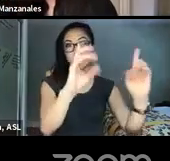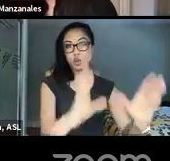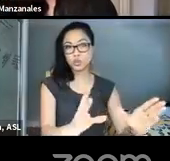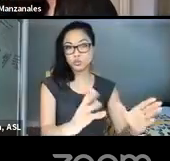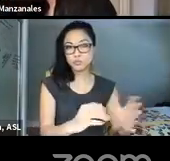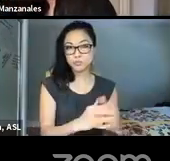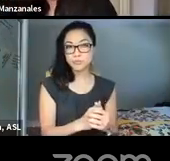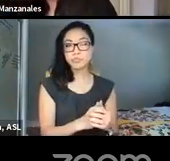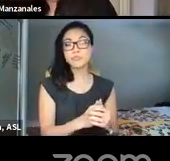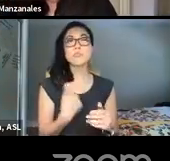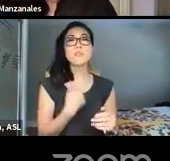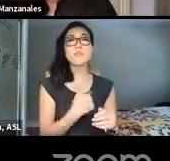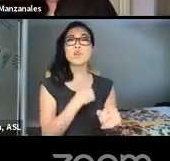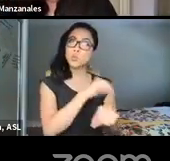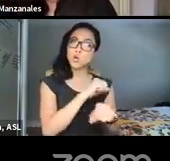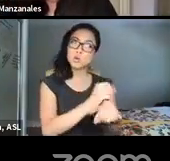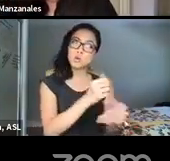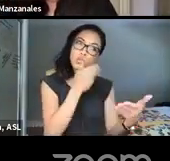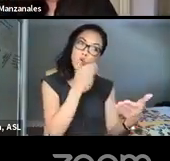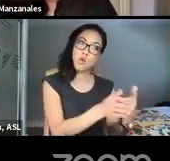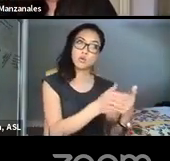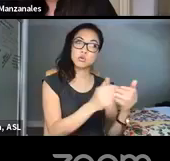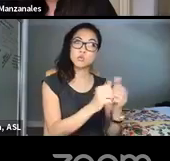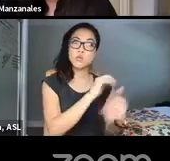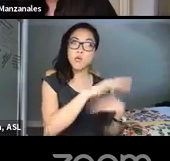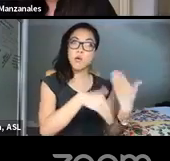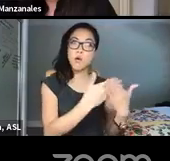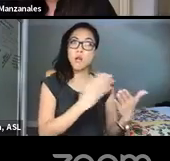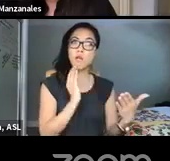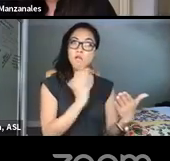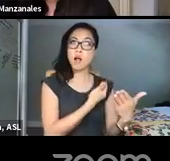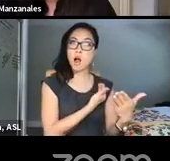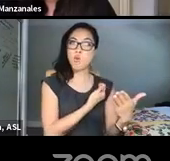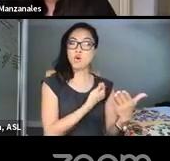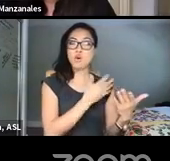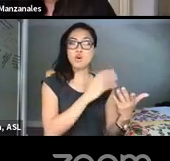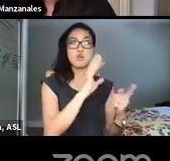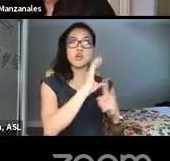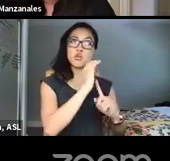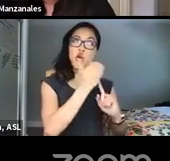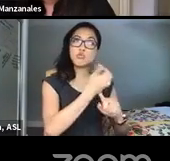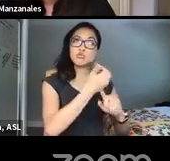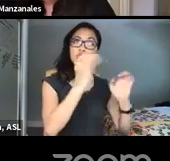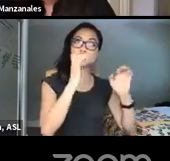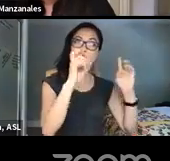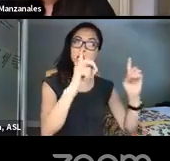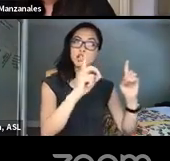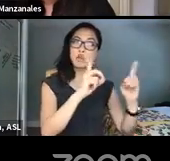schools and we serve 1.1 million students. The current health crisis has brought many